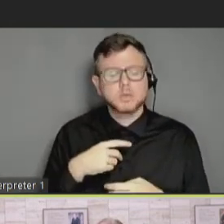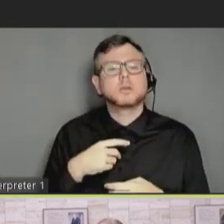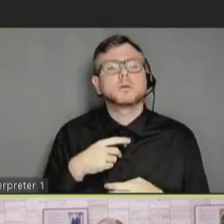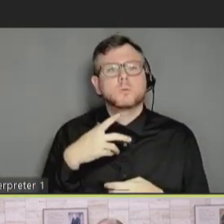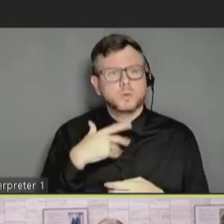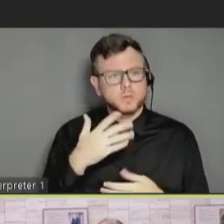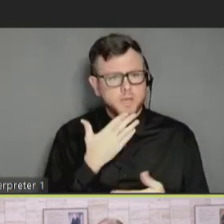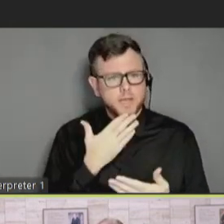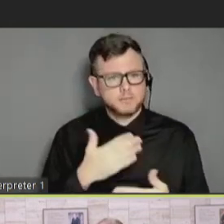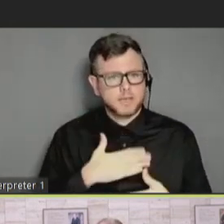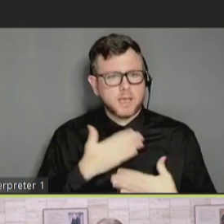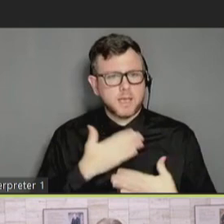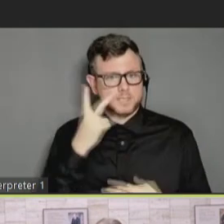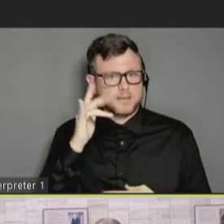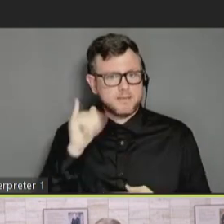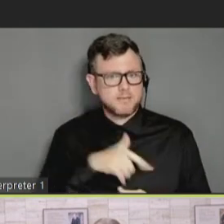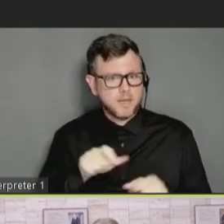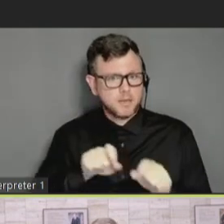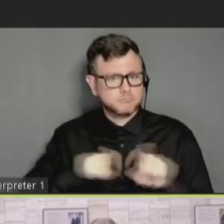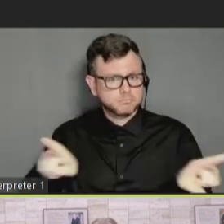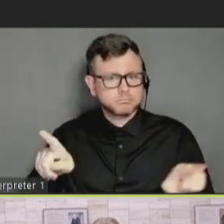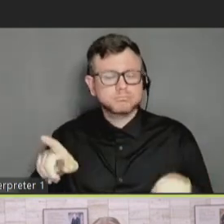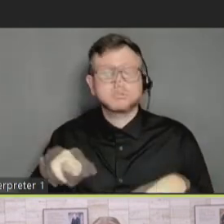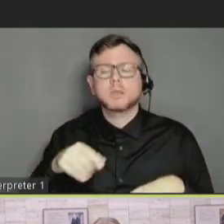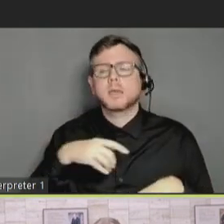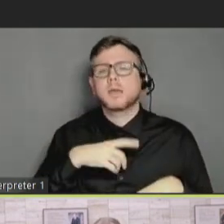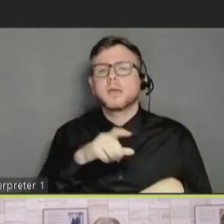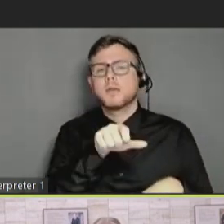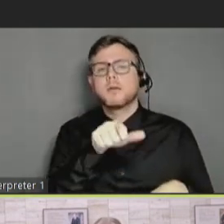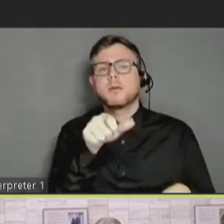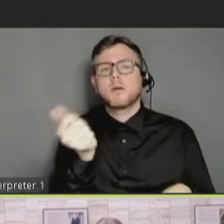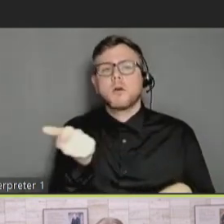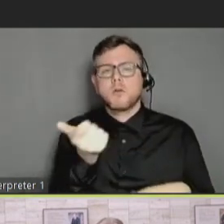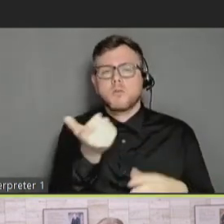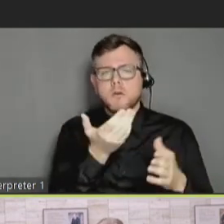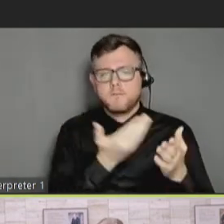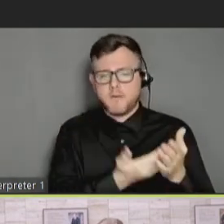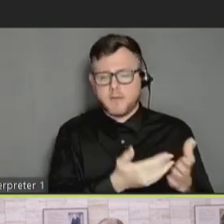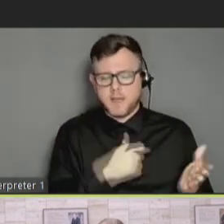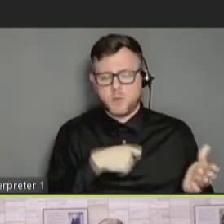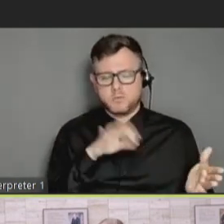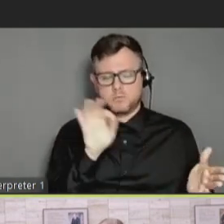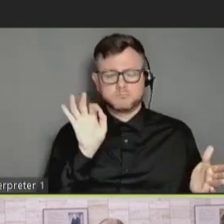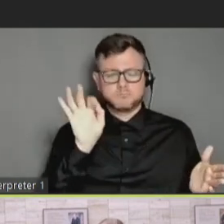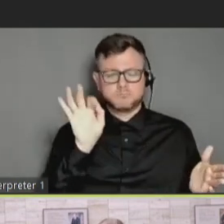And then just a fun, I think, fact is, I often try and bring up some of the work that we do related